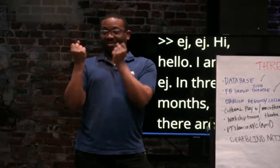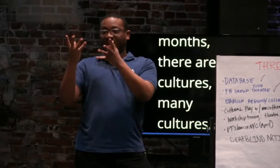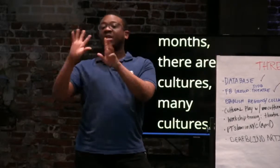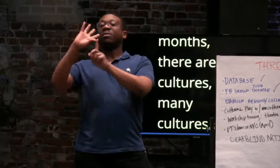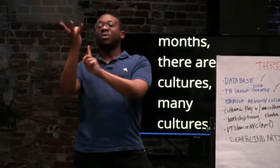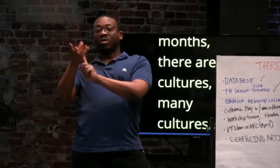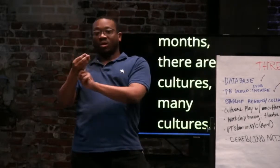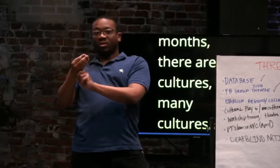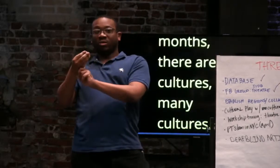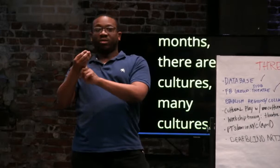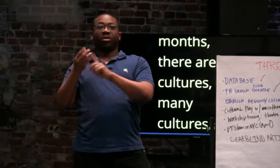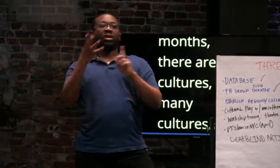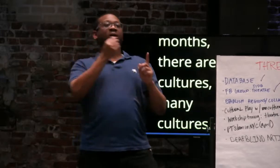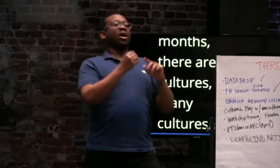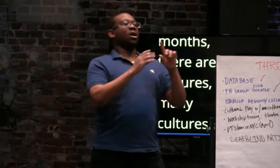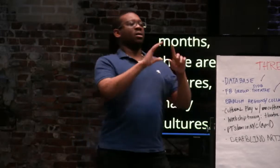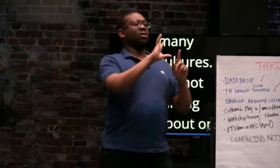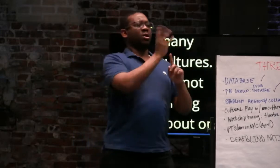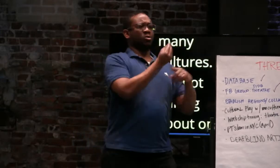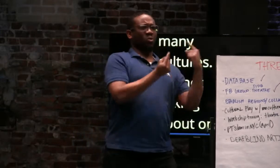We want a culture of directors,